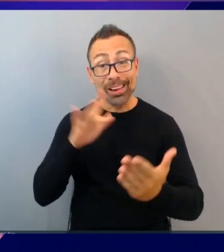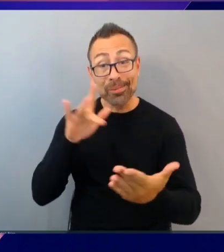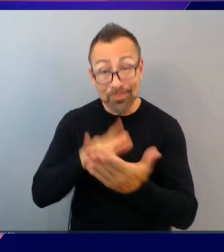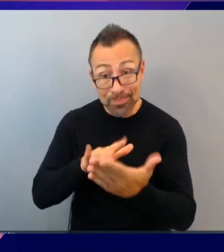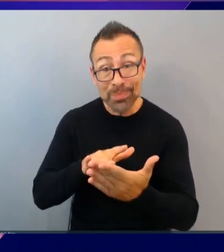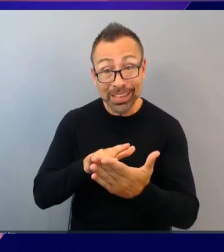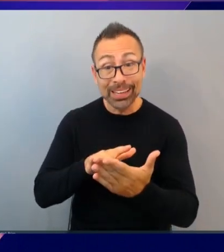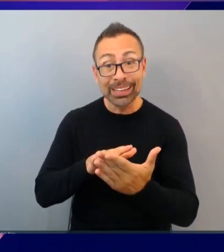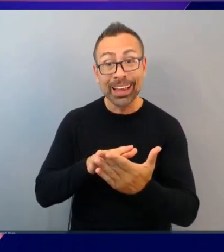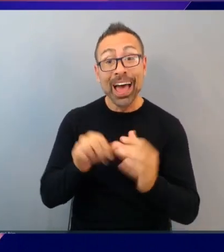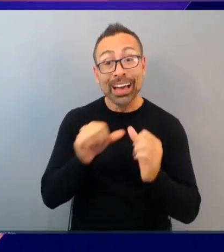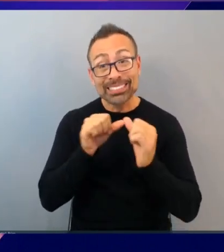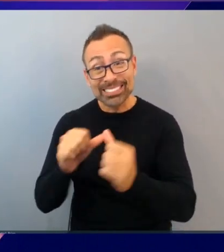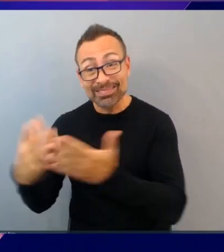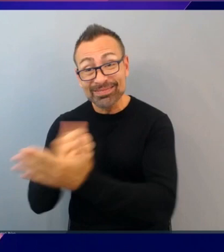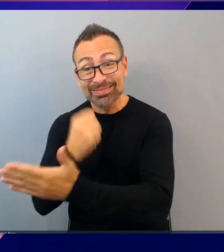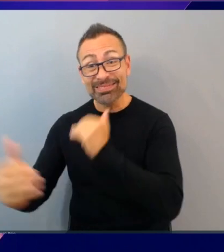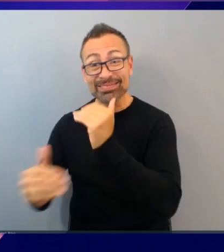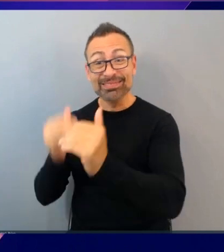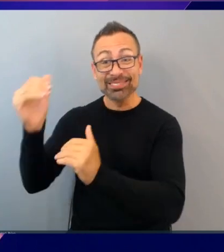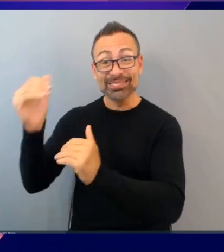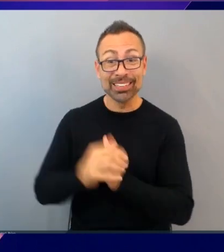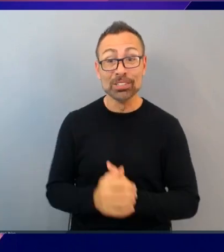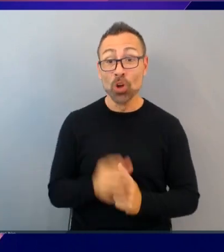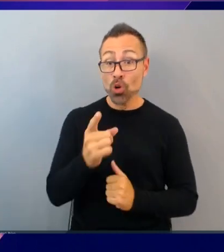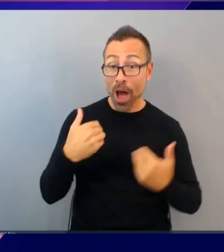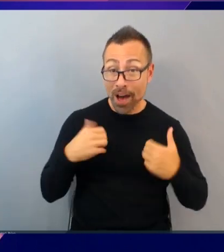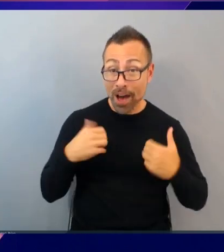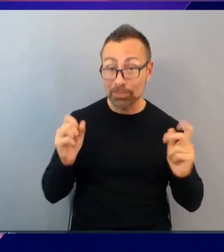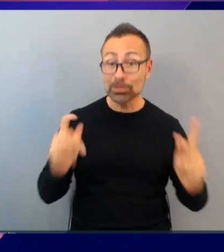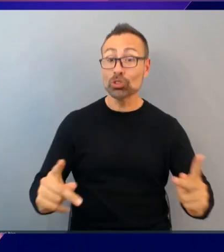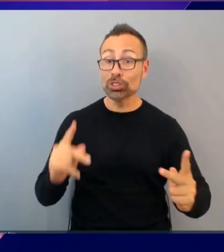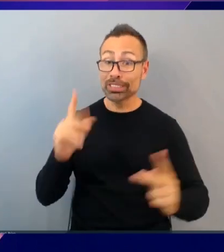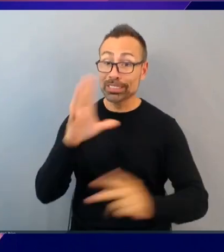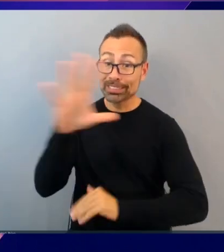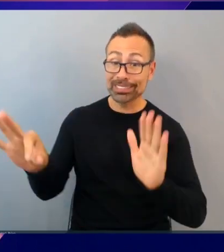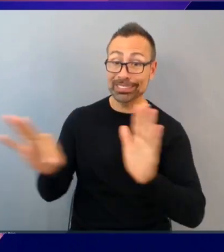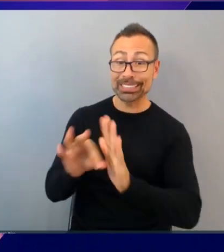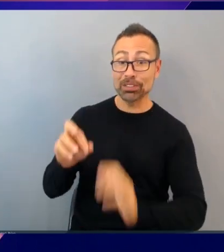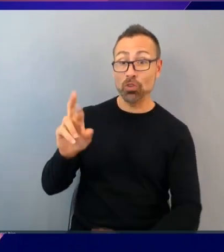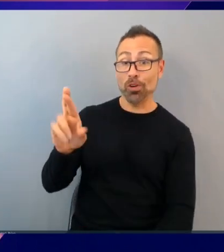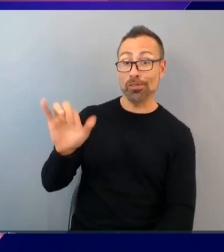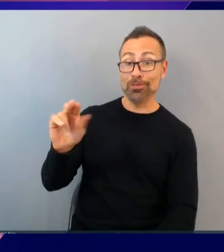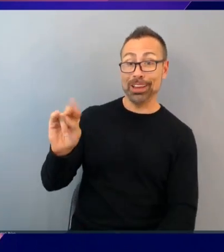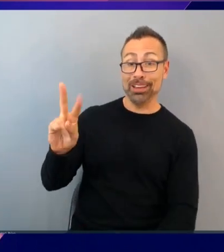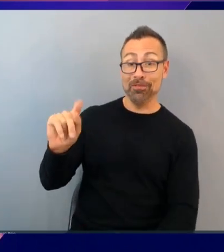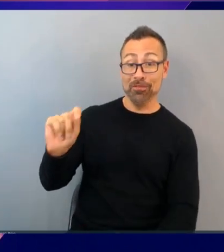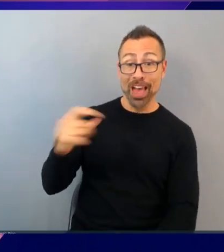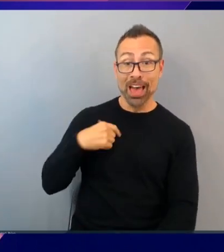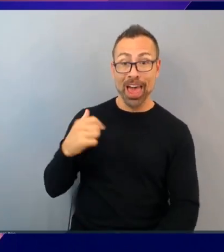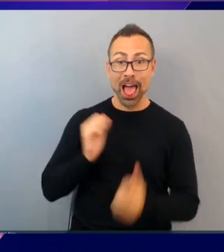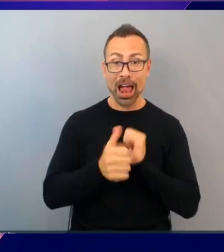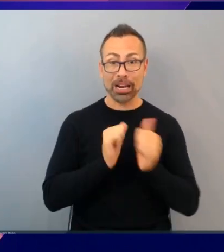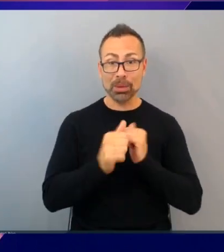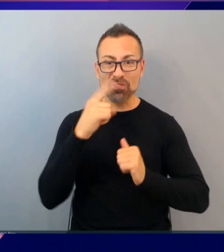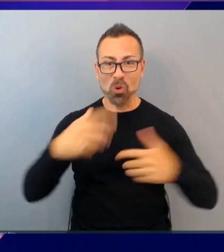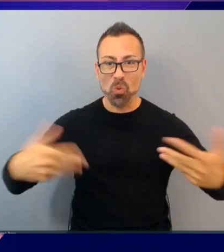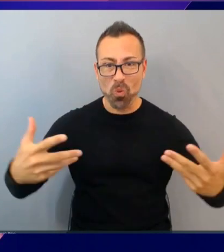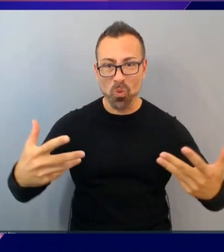So you have a chance to get flown out to re:Invent and compete for 20 G? Yeah. Well, 10 G at the max, right? 10 Gs.